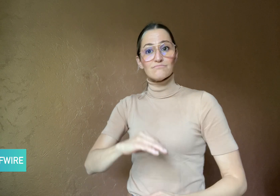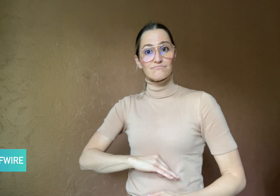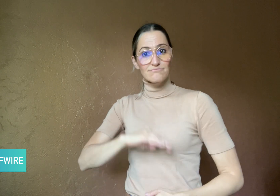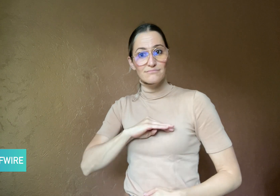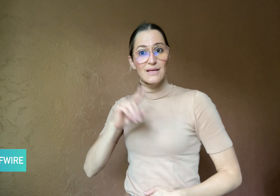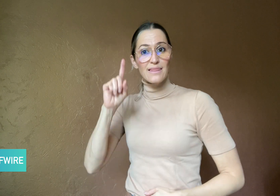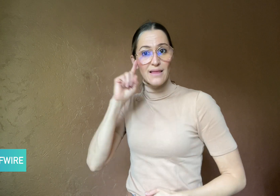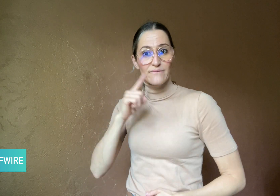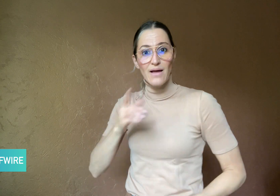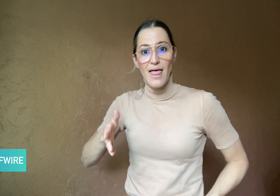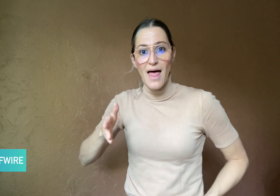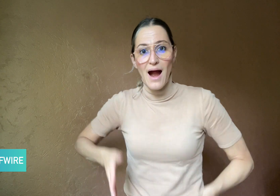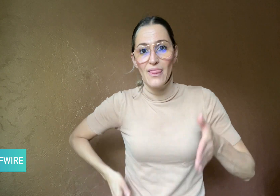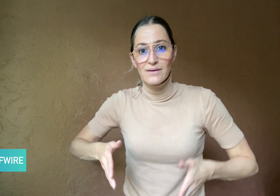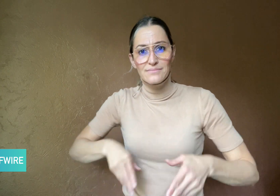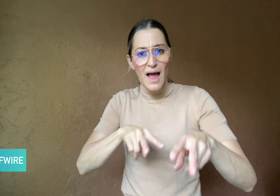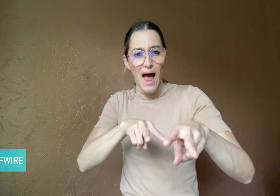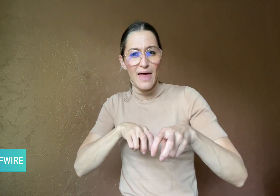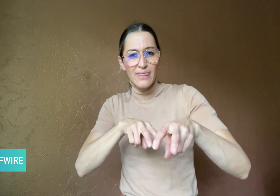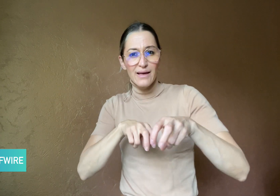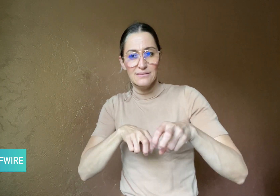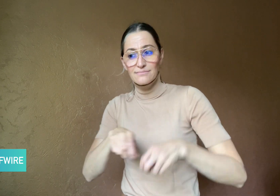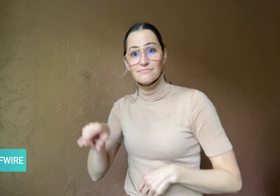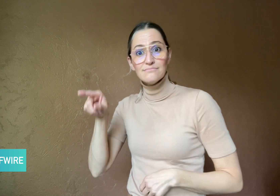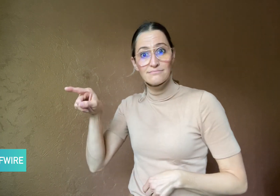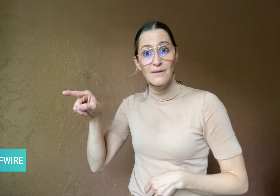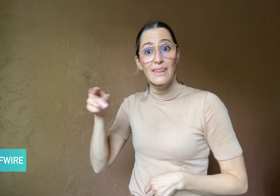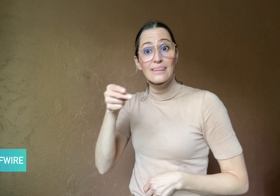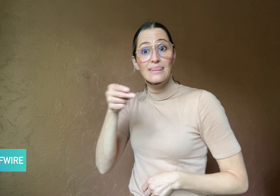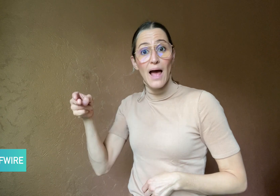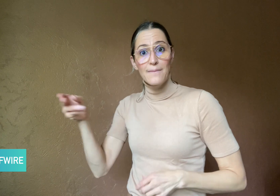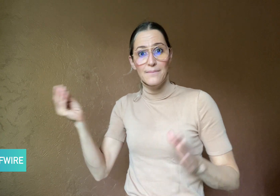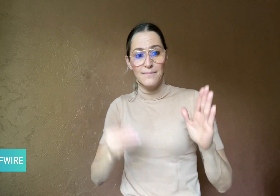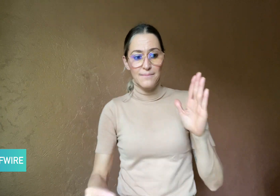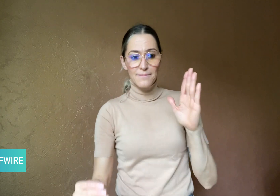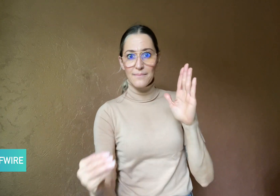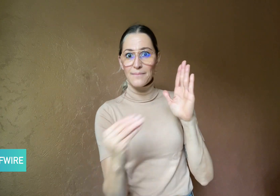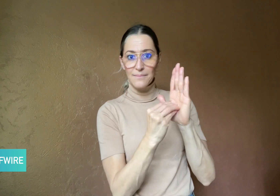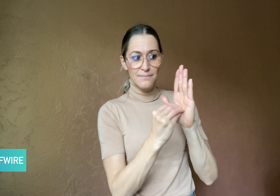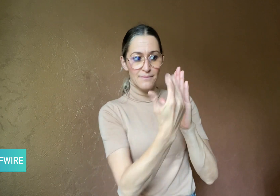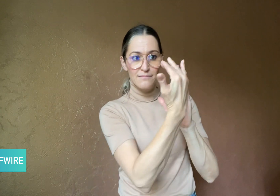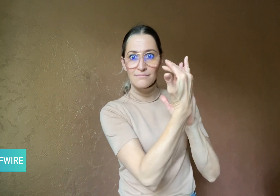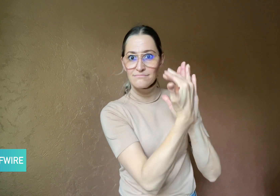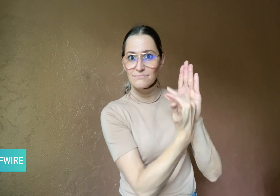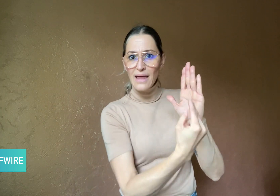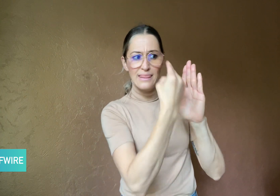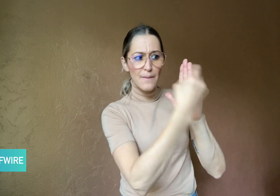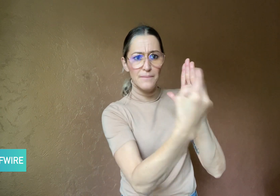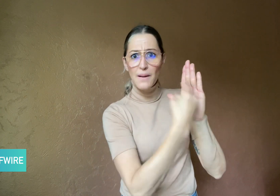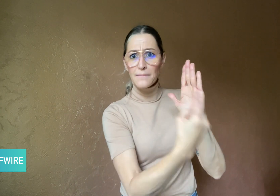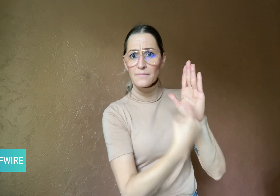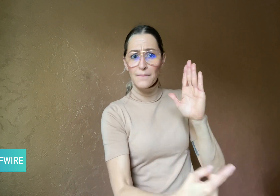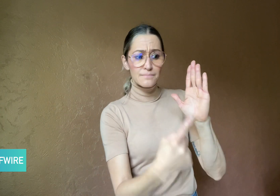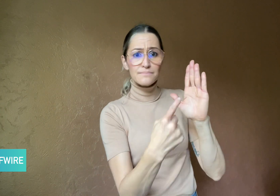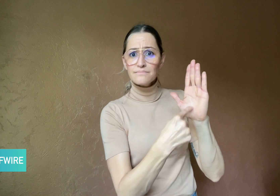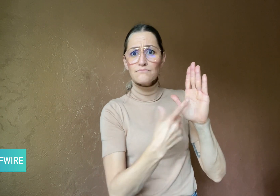from the final list of participants from India